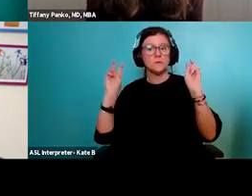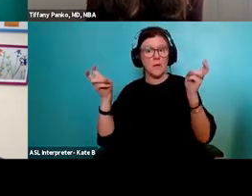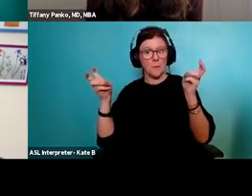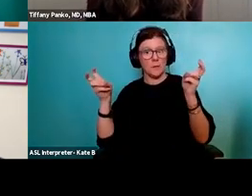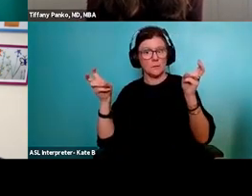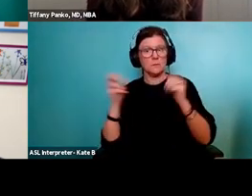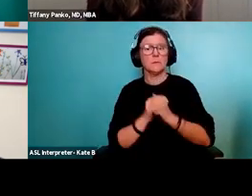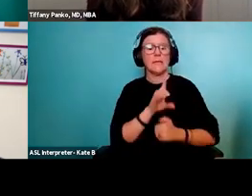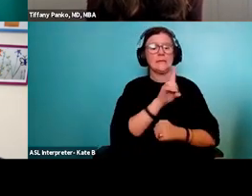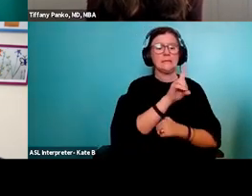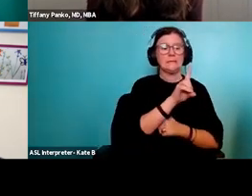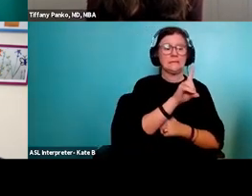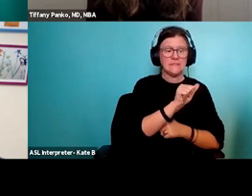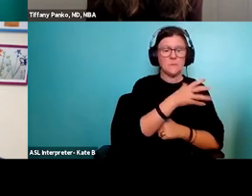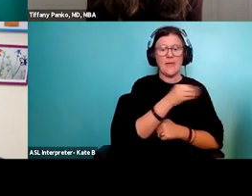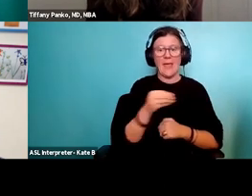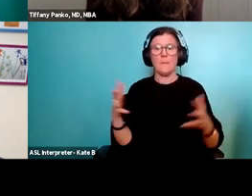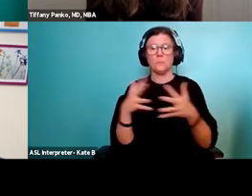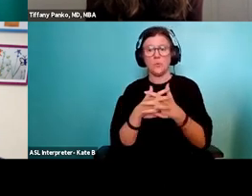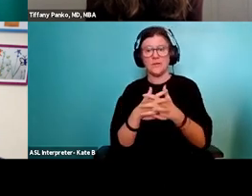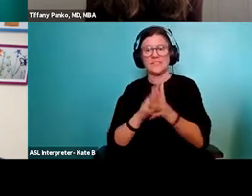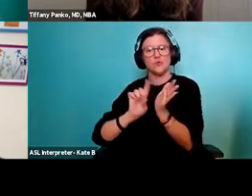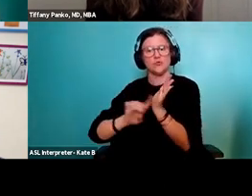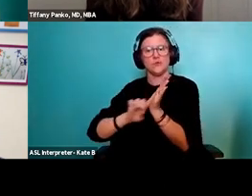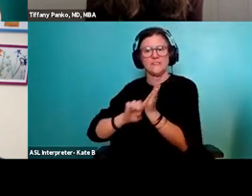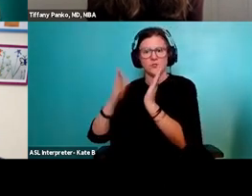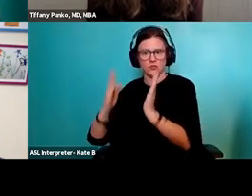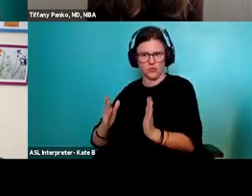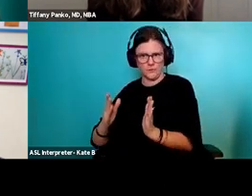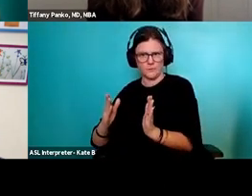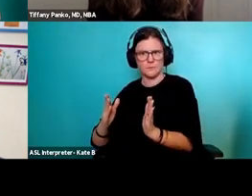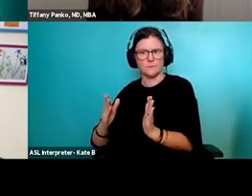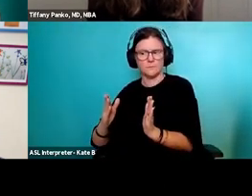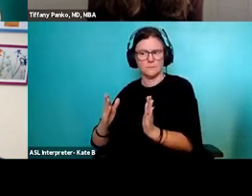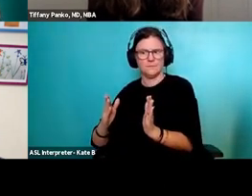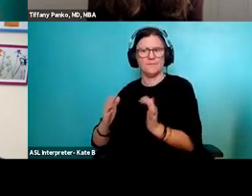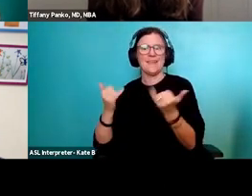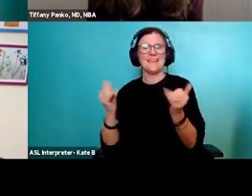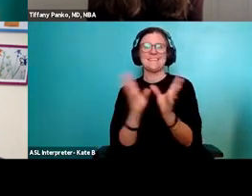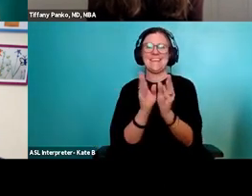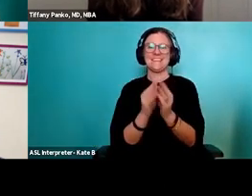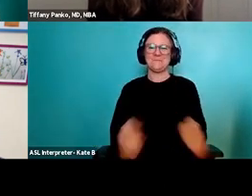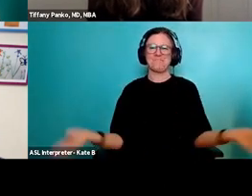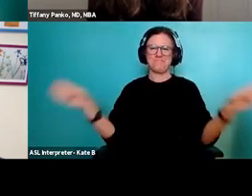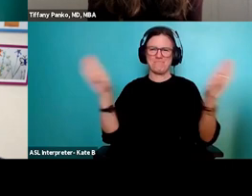is Disability and Pregnancy Researchers. And this concludes today's event and you may now